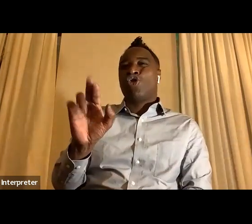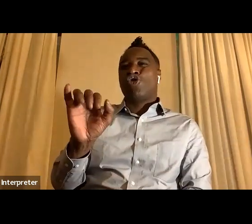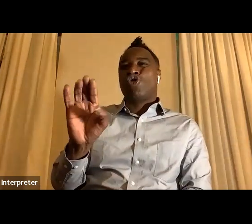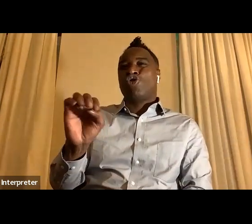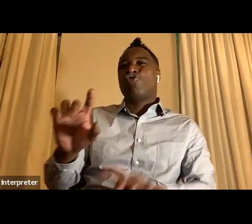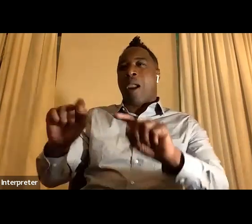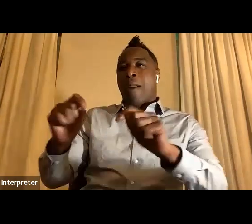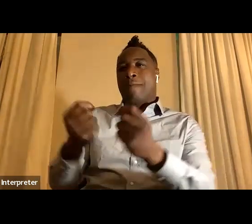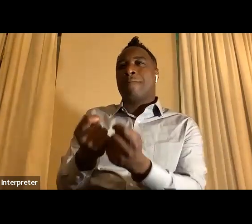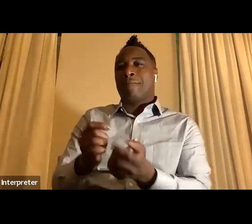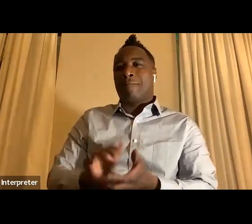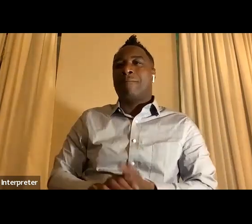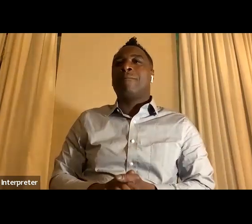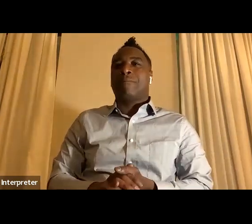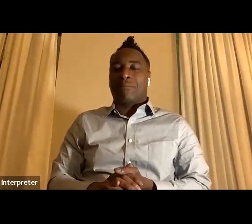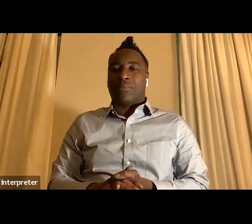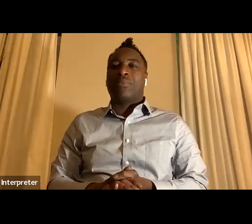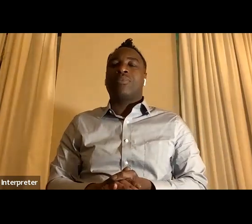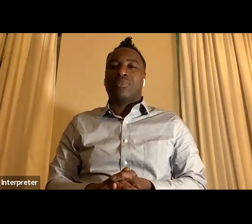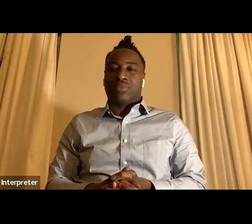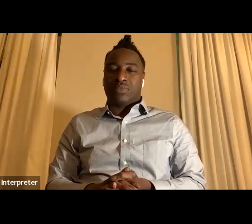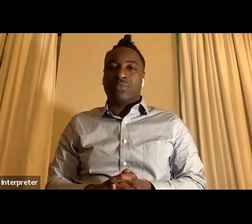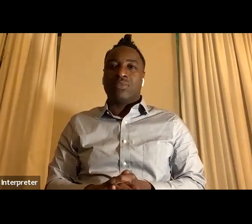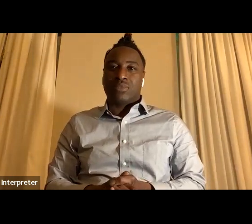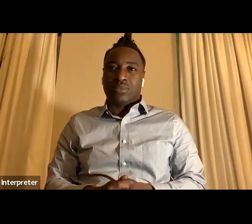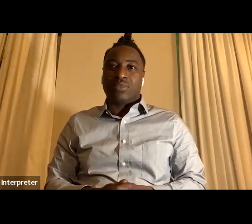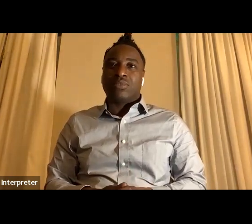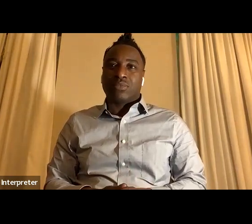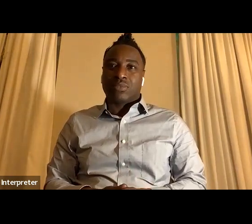So I definitely, yeah, So I definitely feel like the city